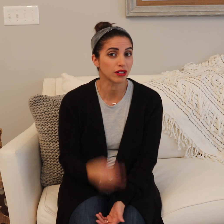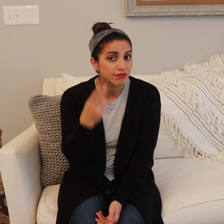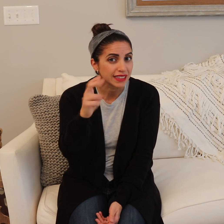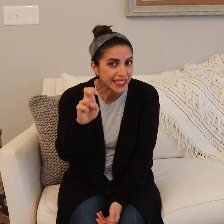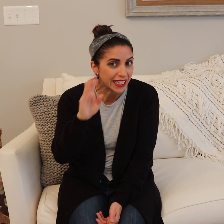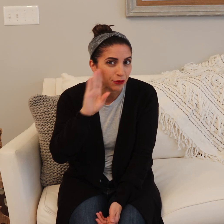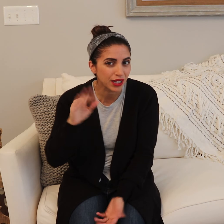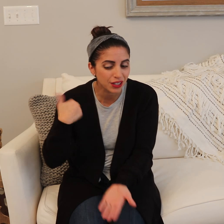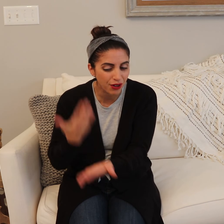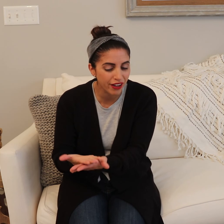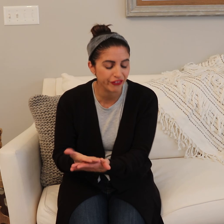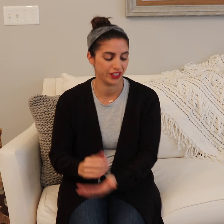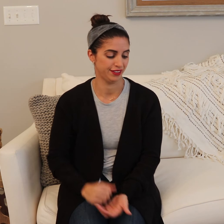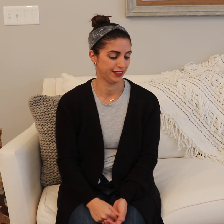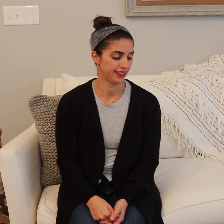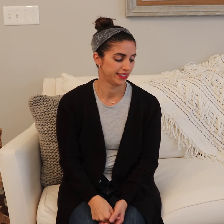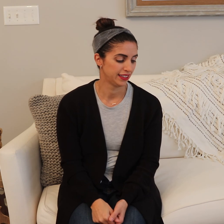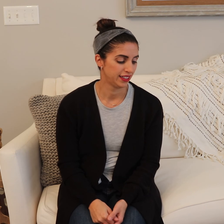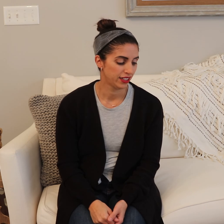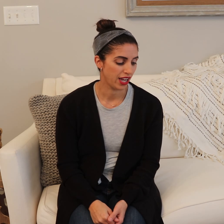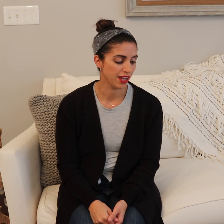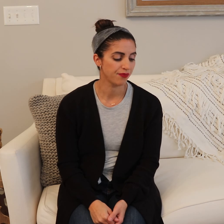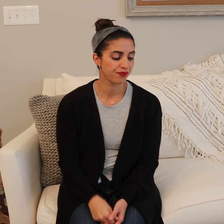HE will arrive, ok?